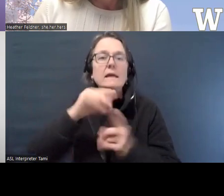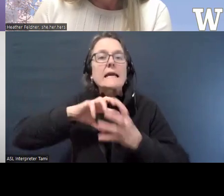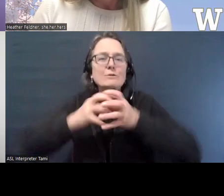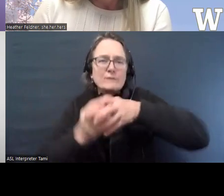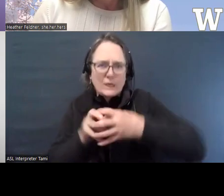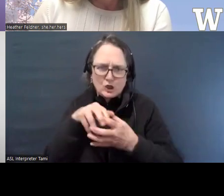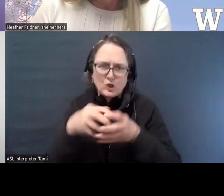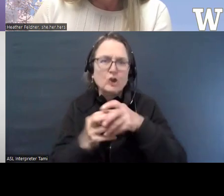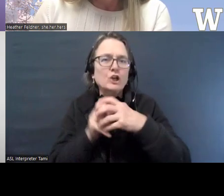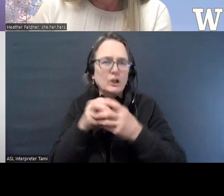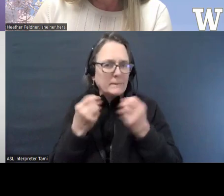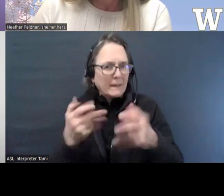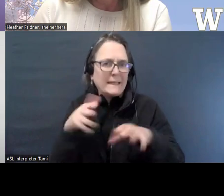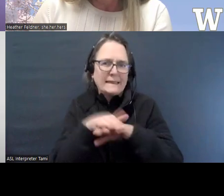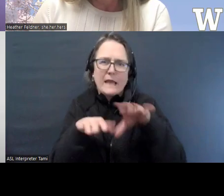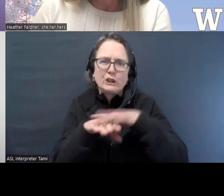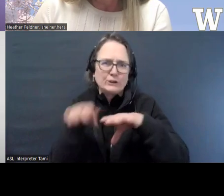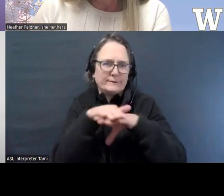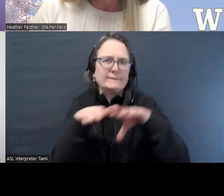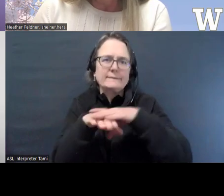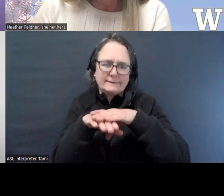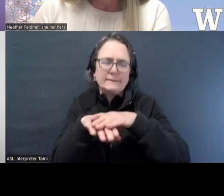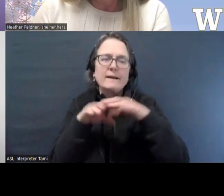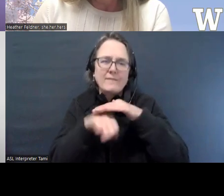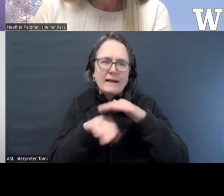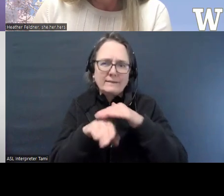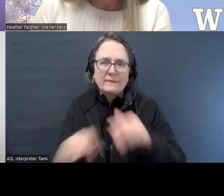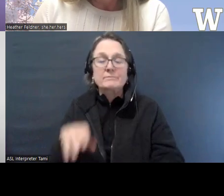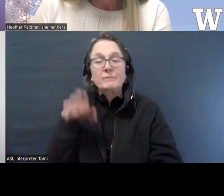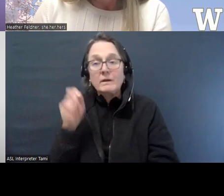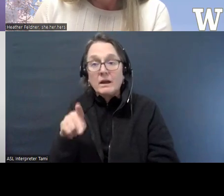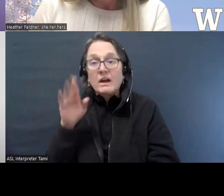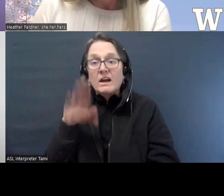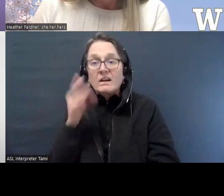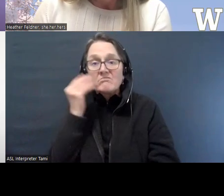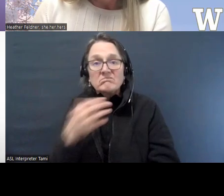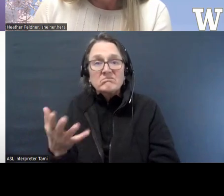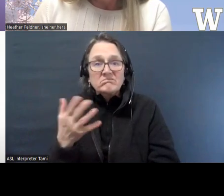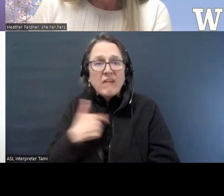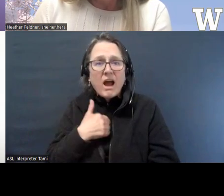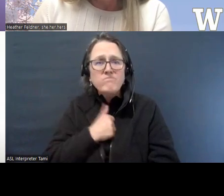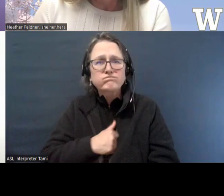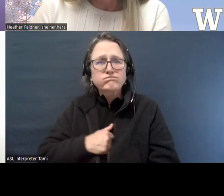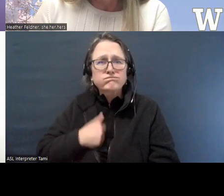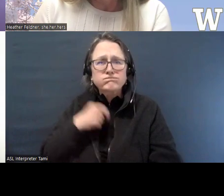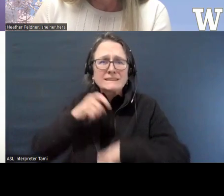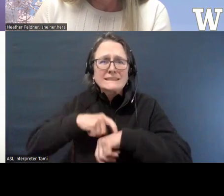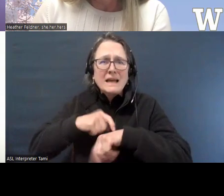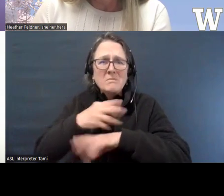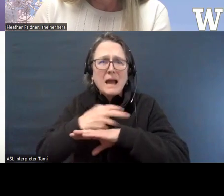I am somewhat brokenhearted that we are already at time. There are a number of questions submitted that were fantastic.